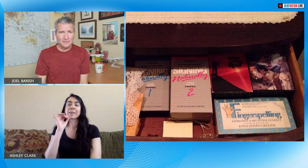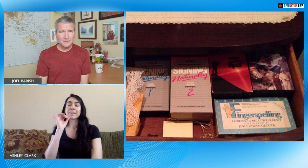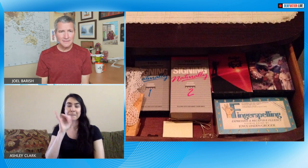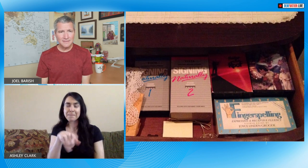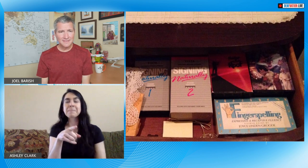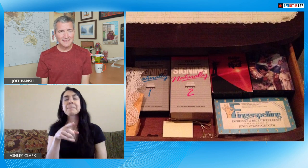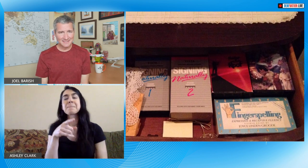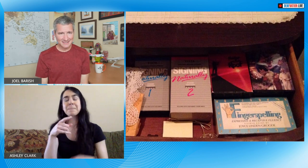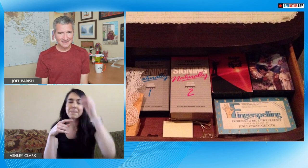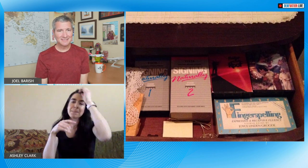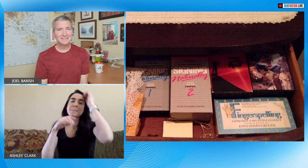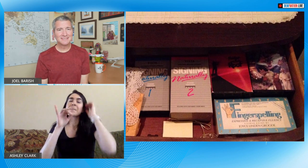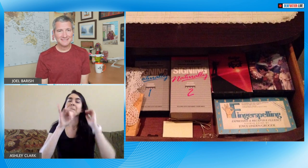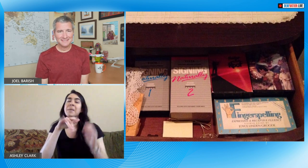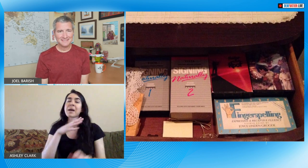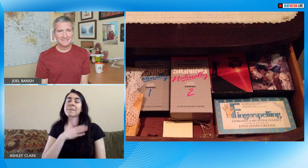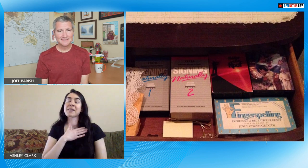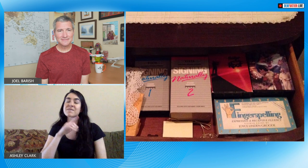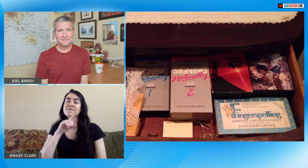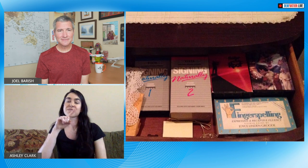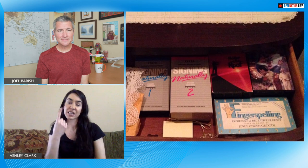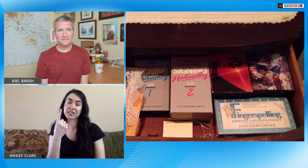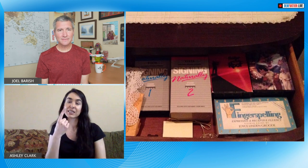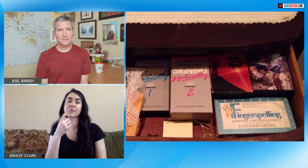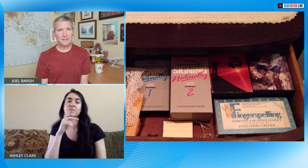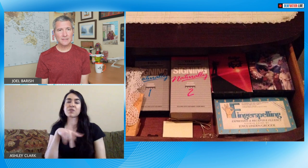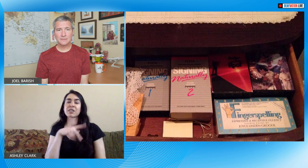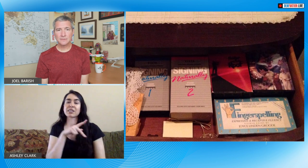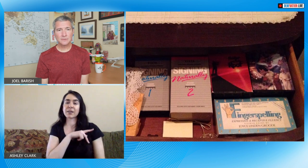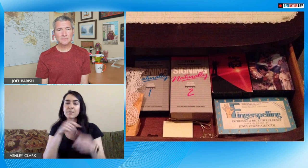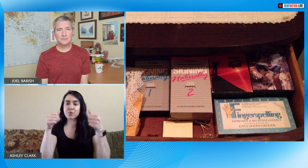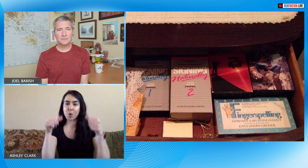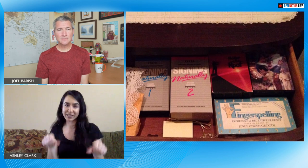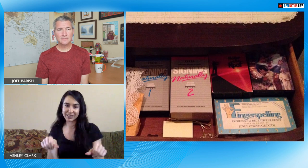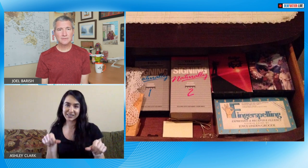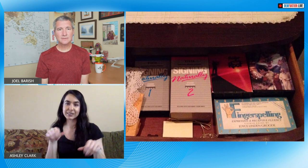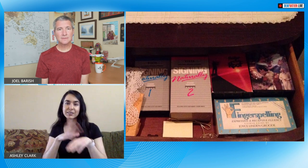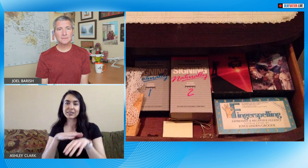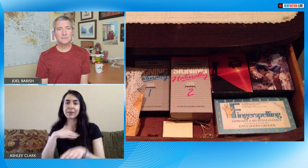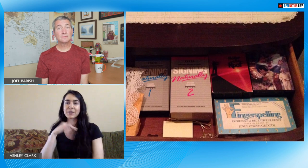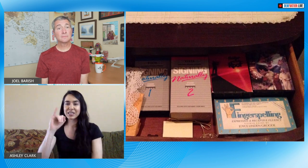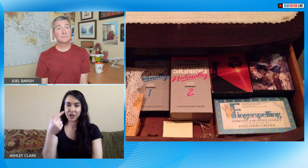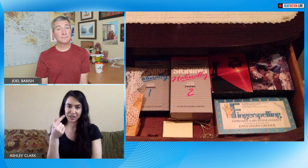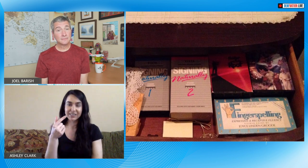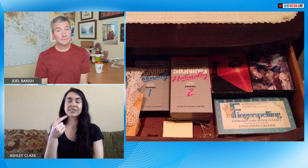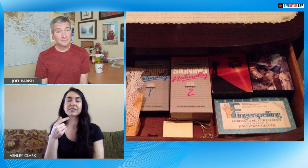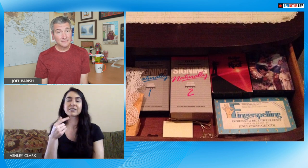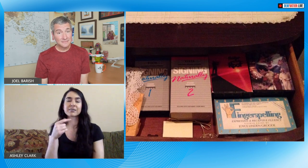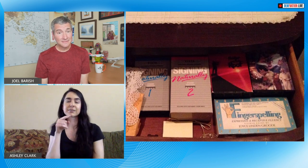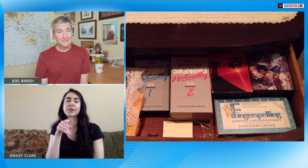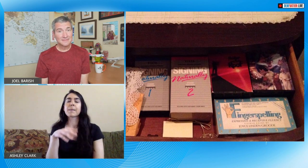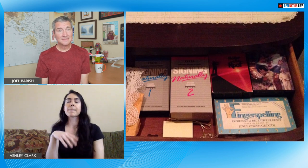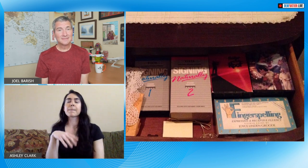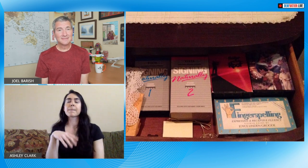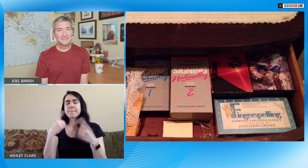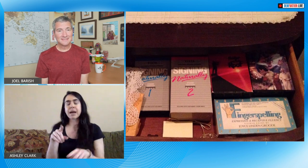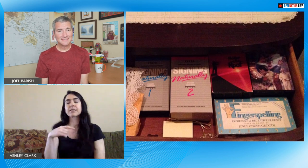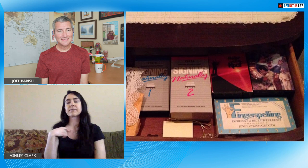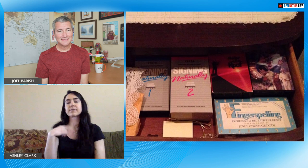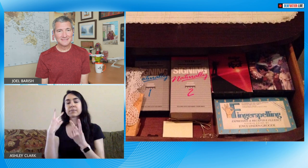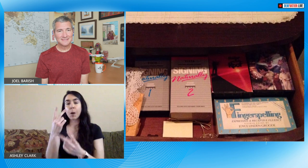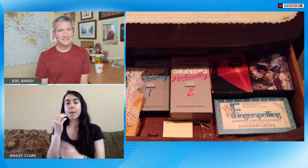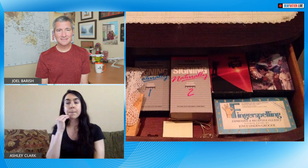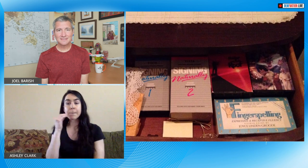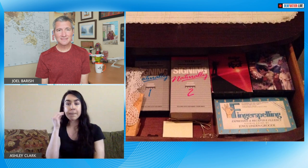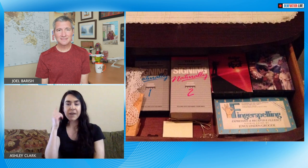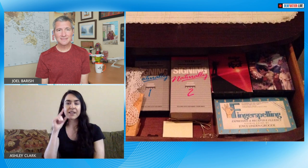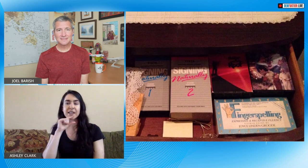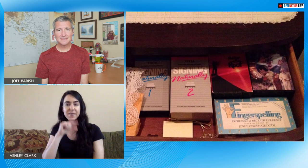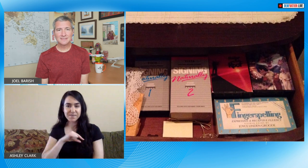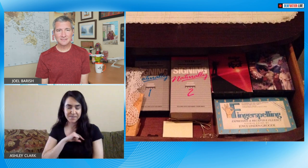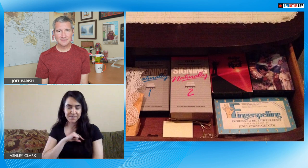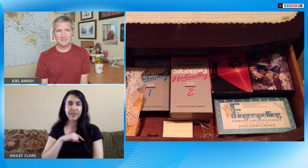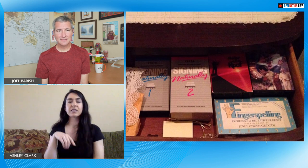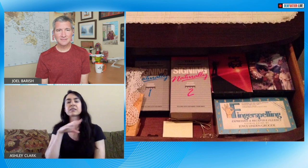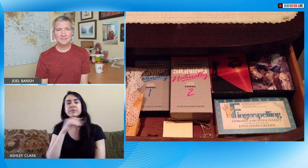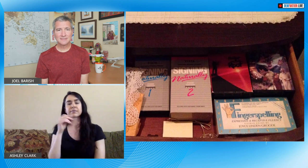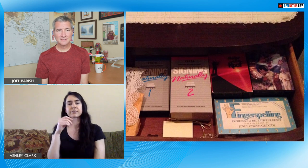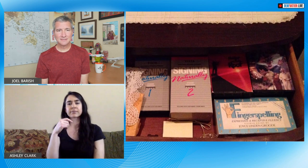something it is so that was my first personal post on Instagram I was home